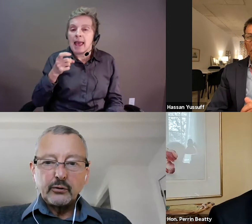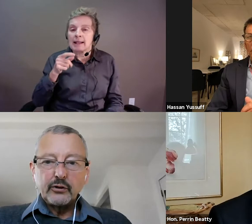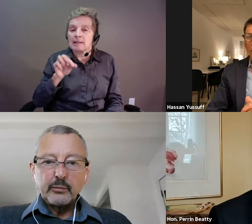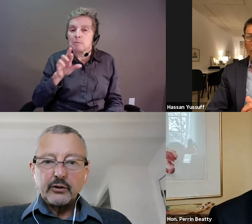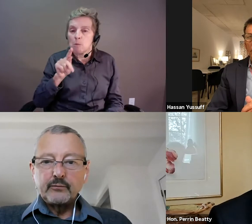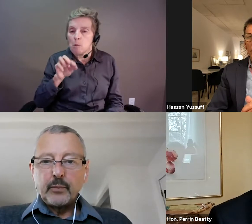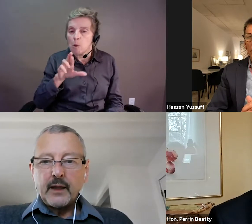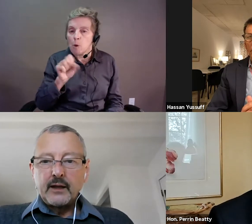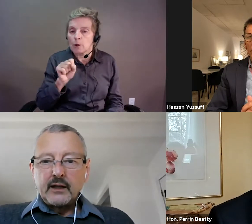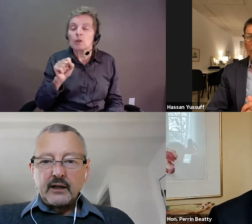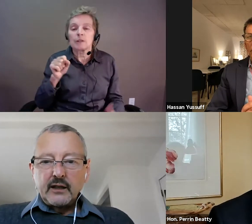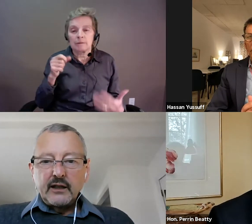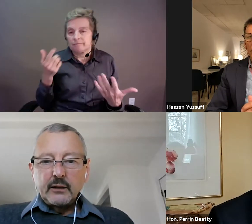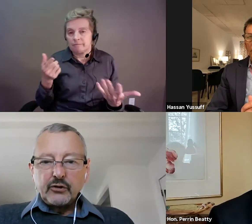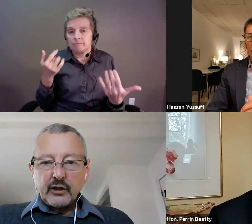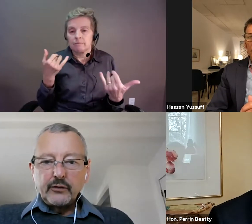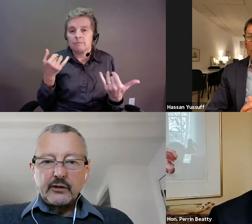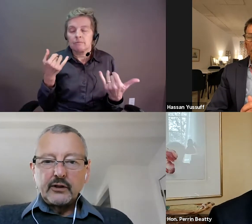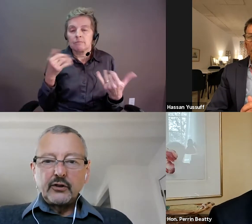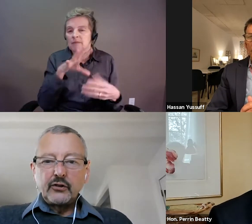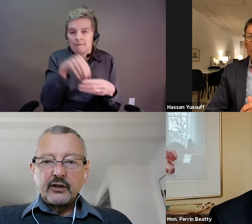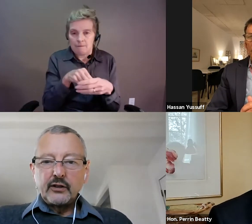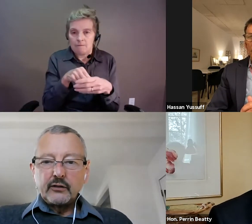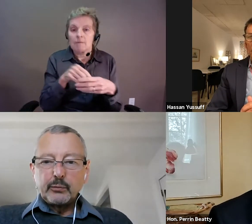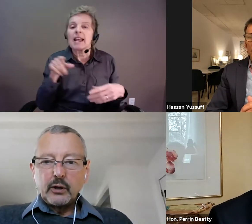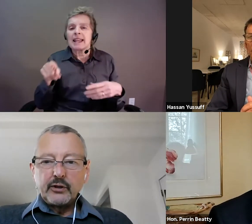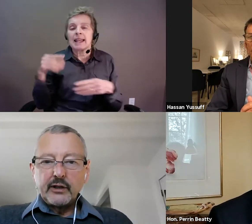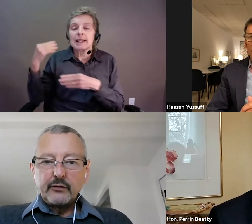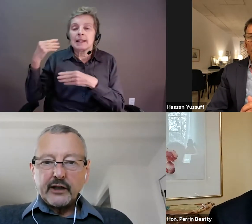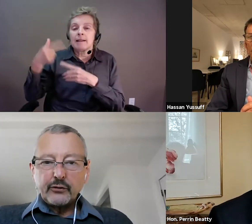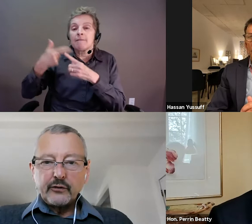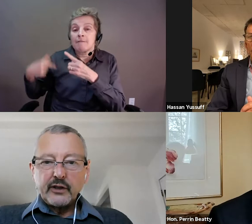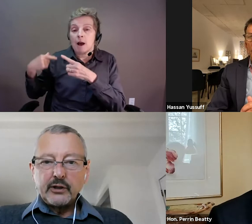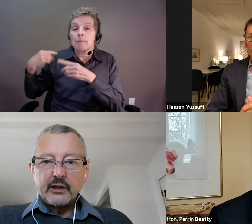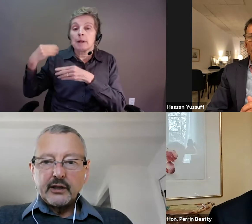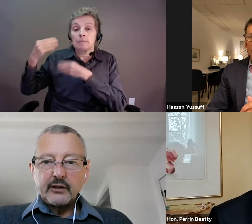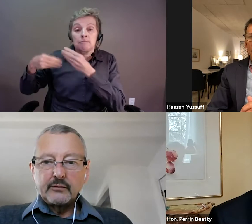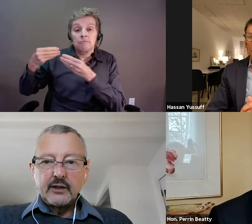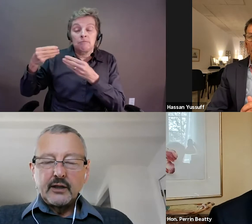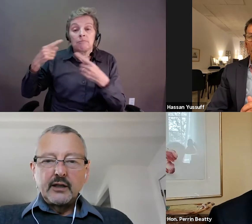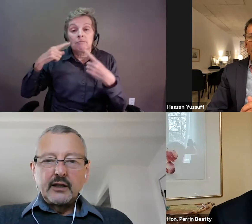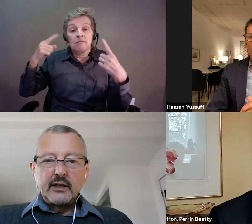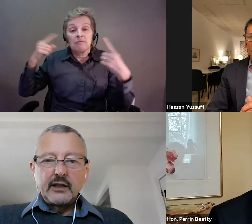learned about. He himself, is a descendant of a prominent manufacturing family in Canada. He had